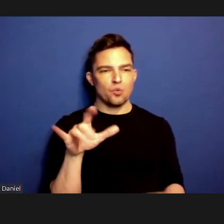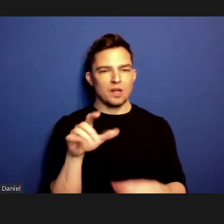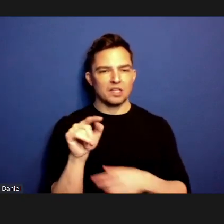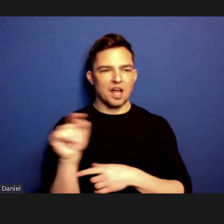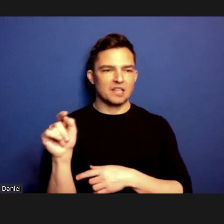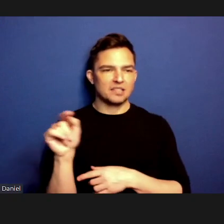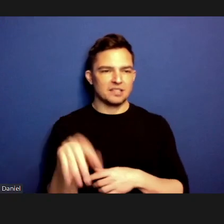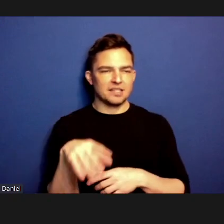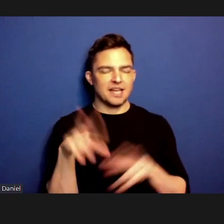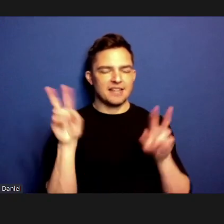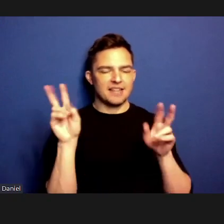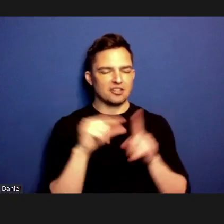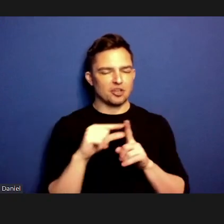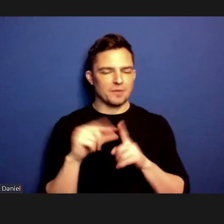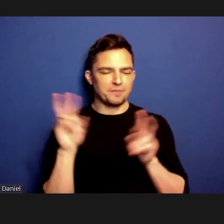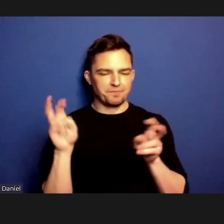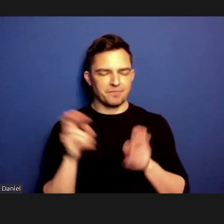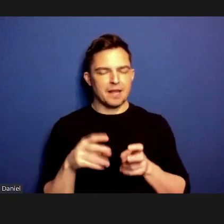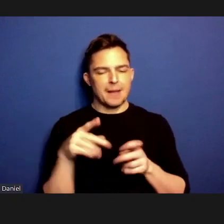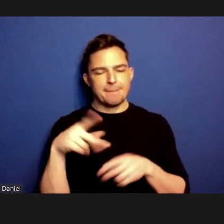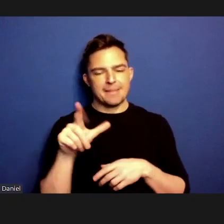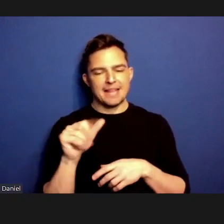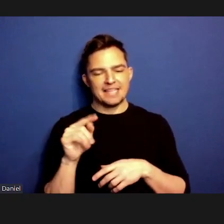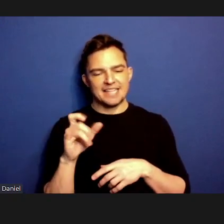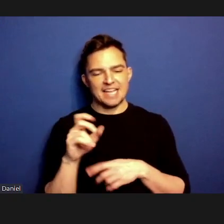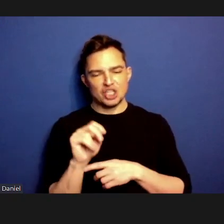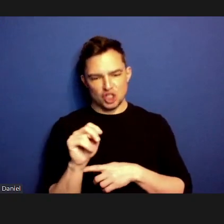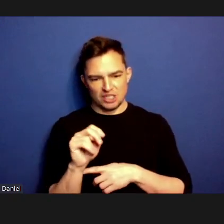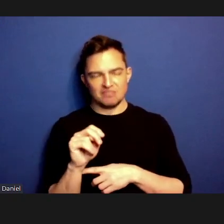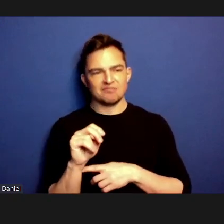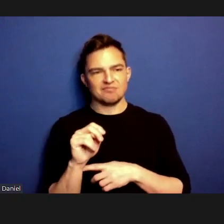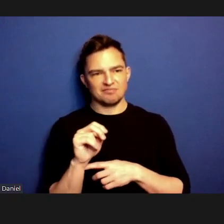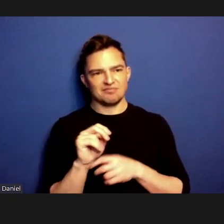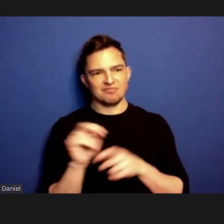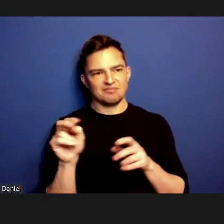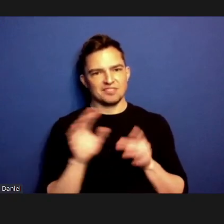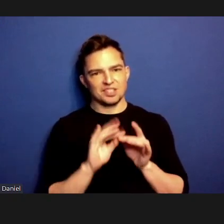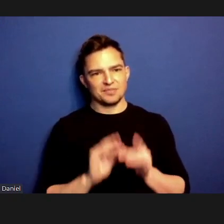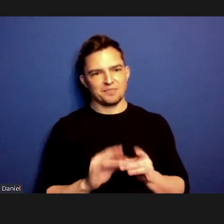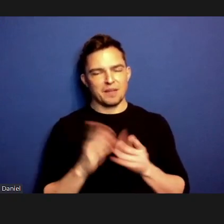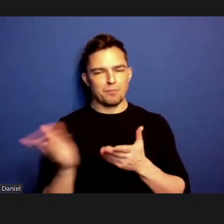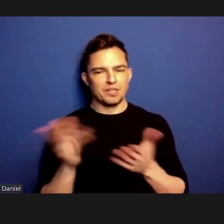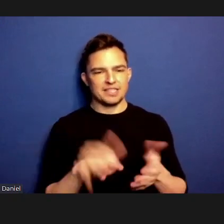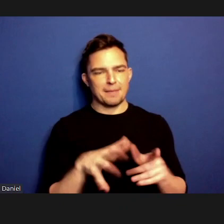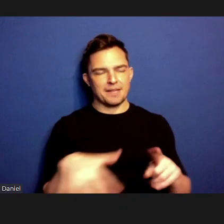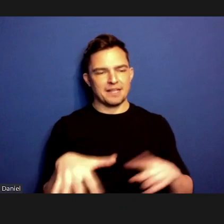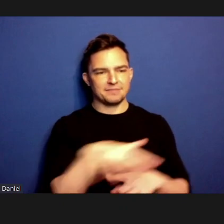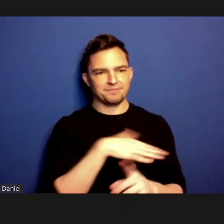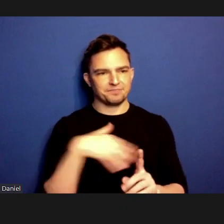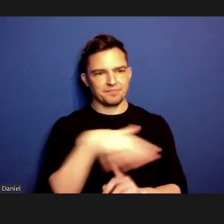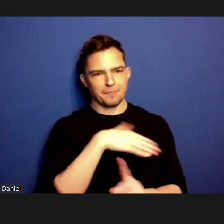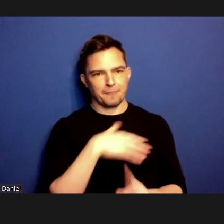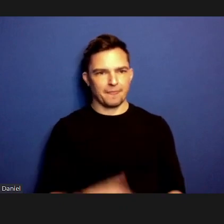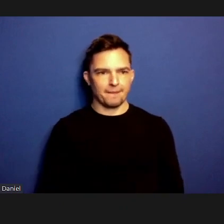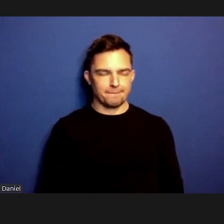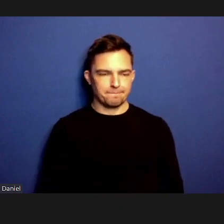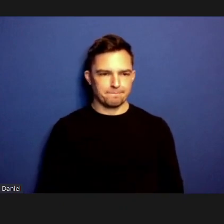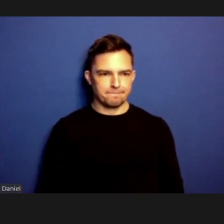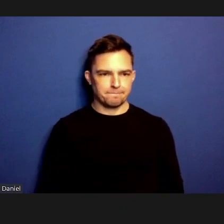how he brought that analysis into that space. Now from that conference some really useful